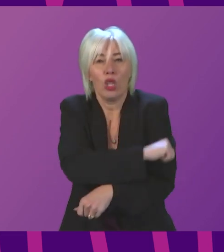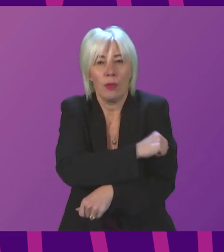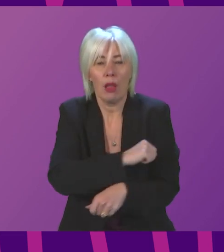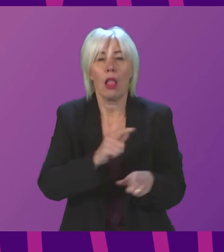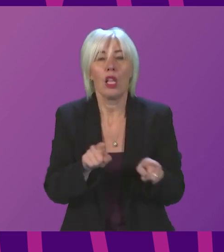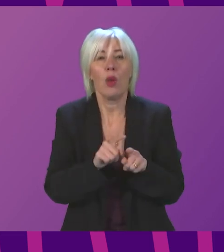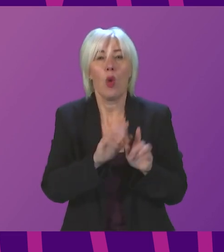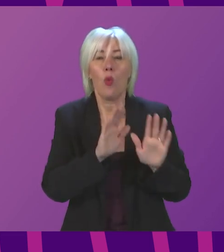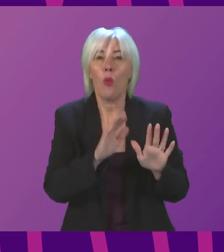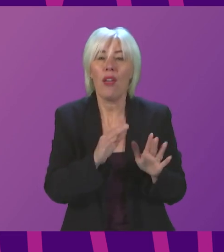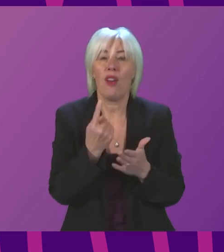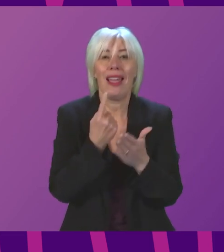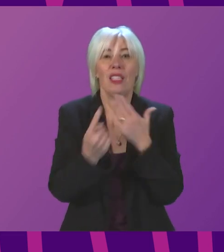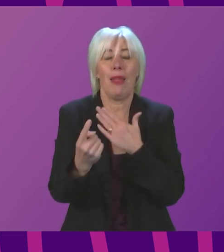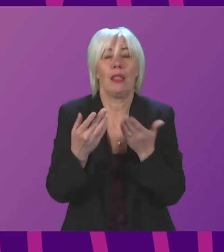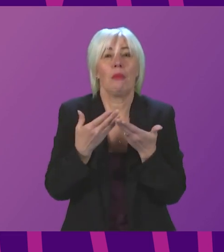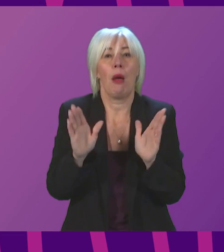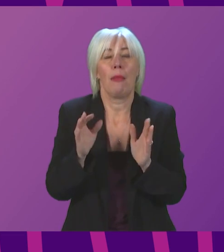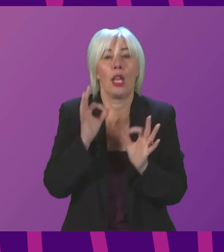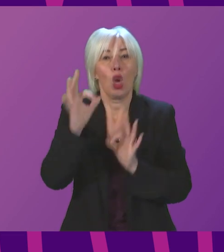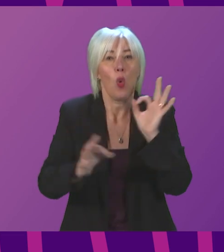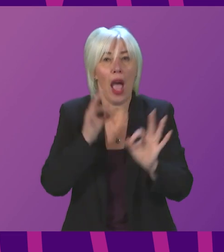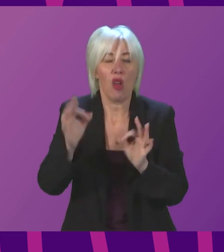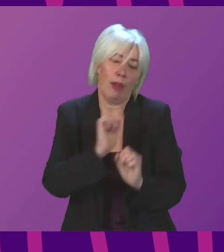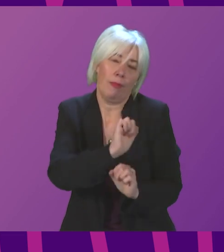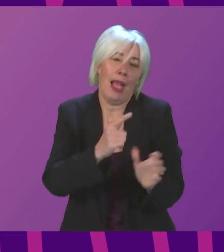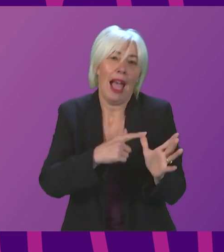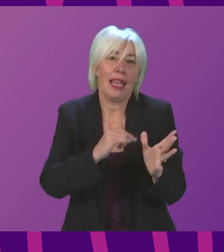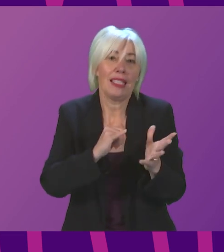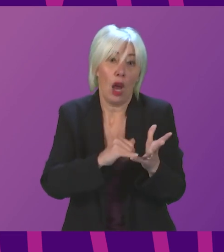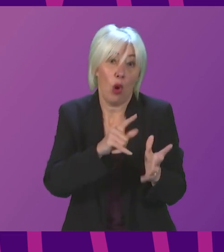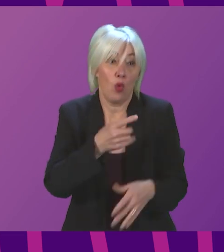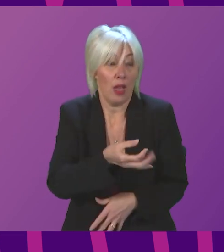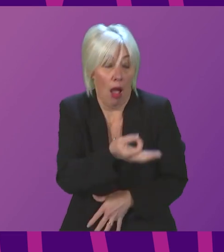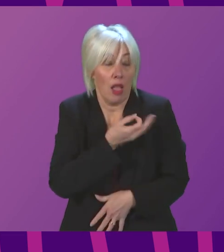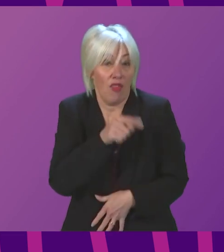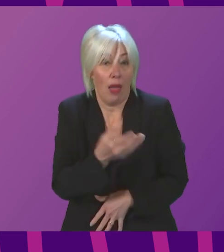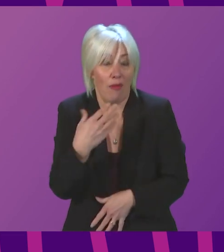of the independent public inquiry, which Anas Sarwar previously called for.